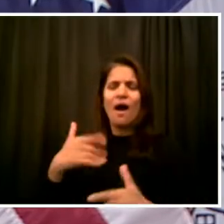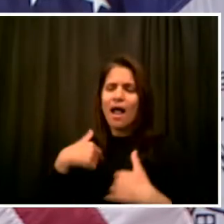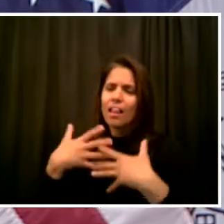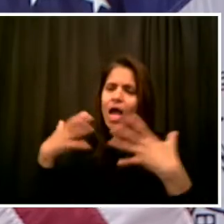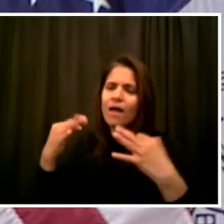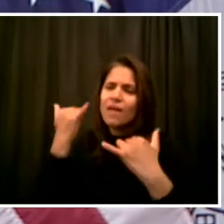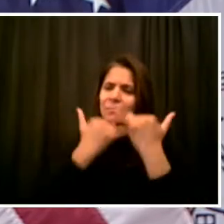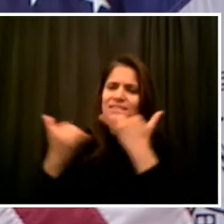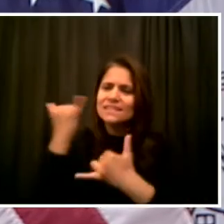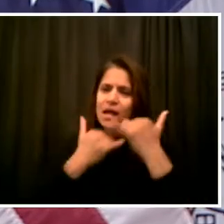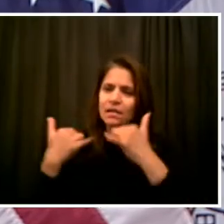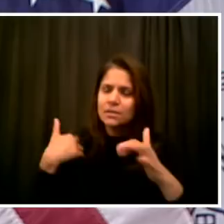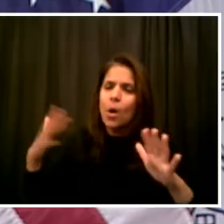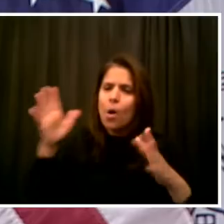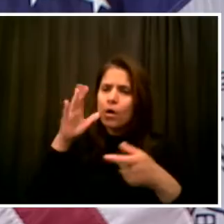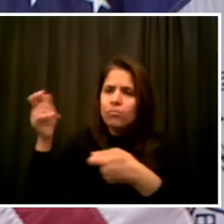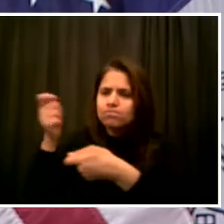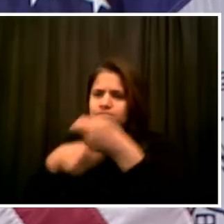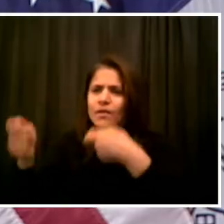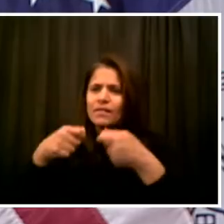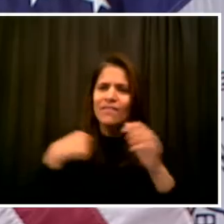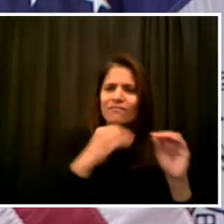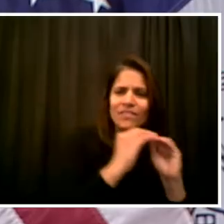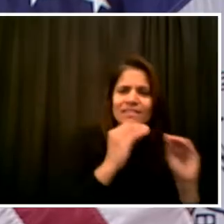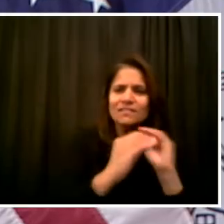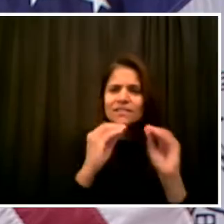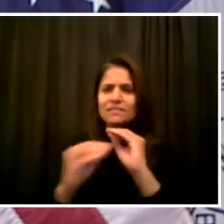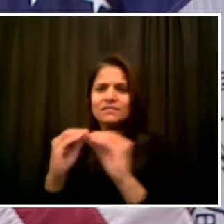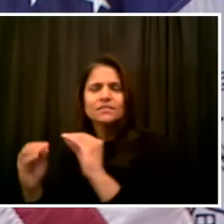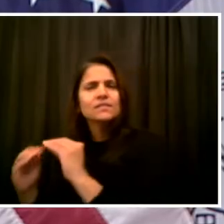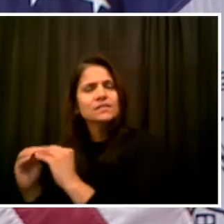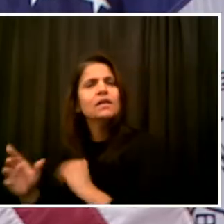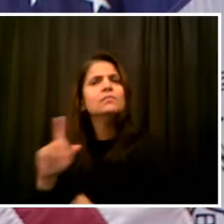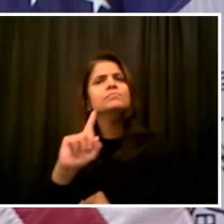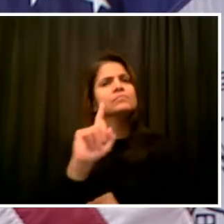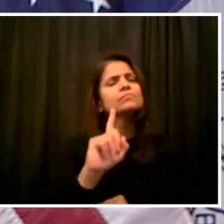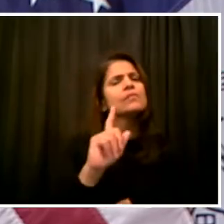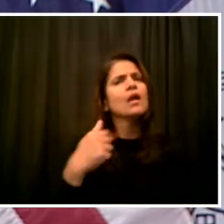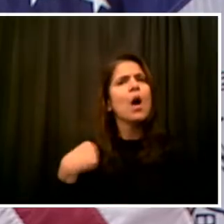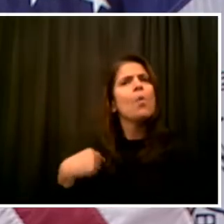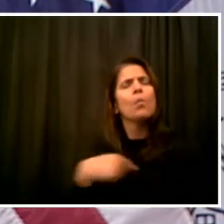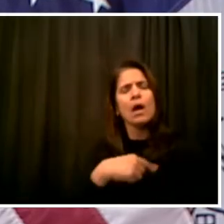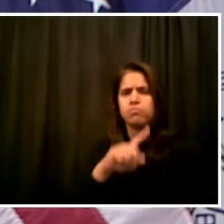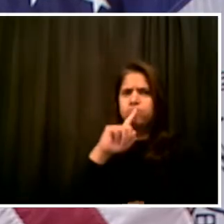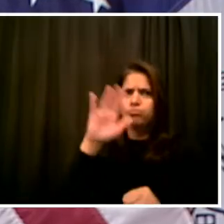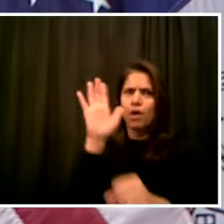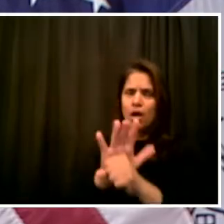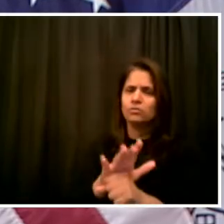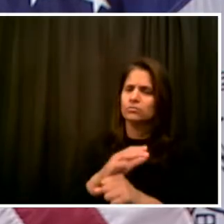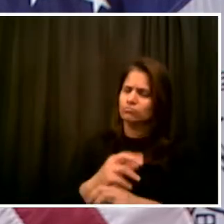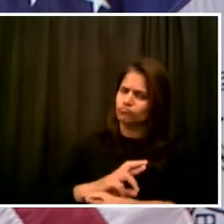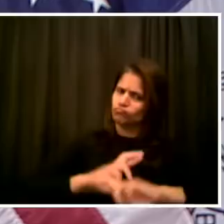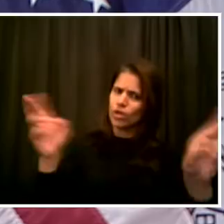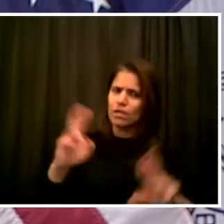MIMEIDATLEY. ANYONE WHO GETS FOOD THAT'S NOT THE RIGHT QUALITY, WE NEED TO FIX IT.